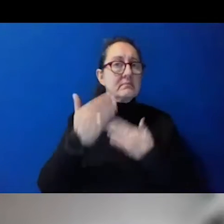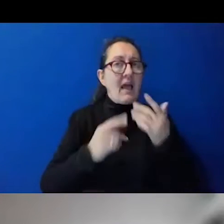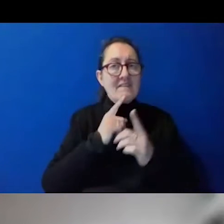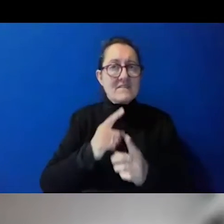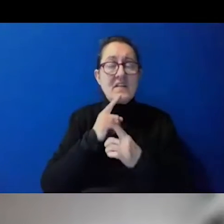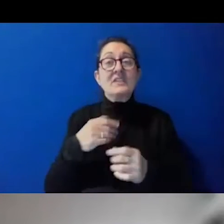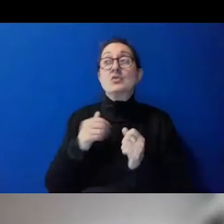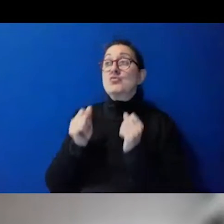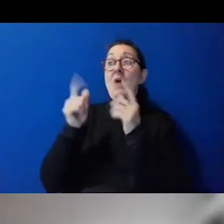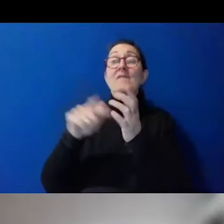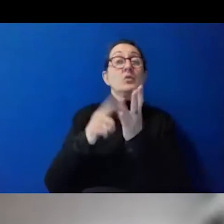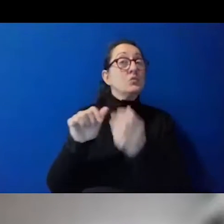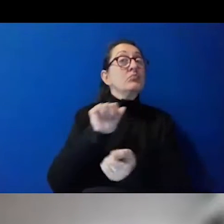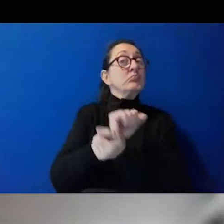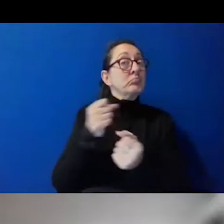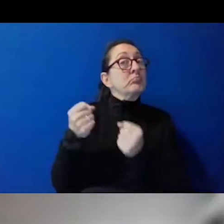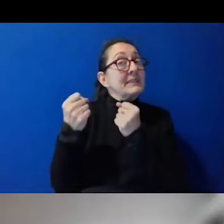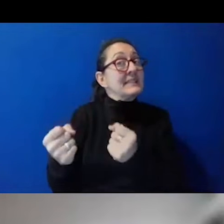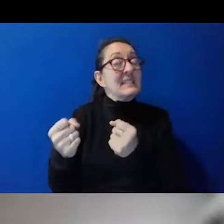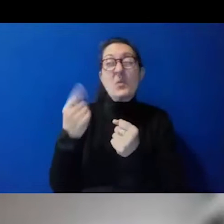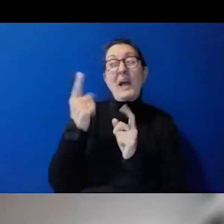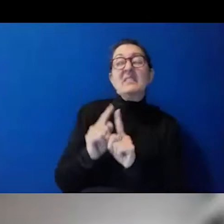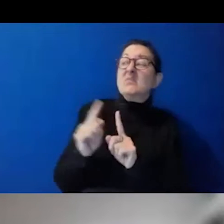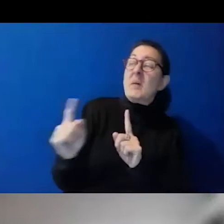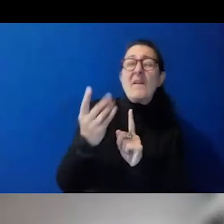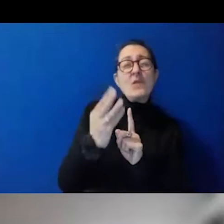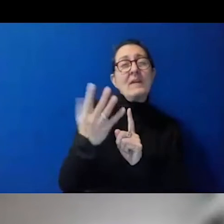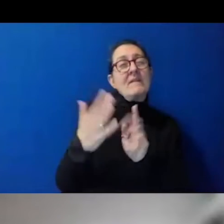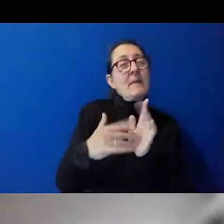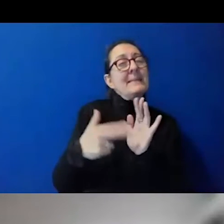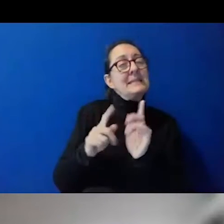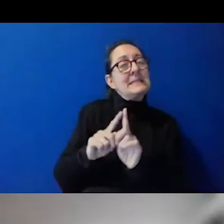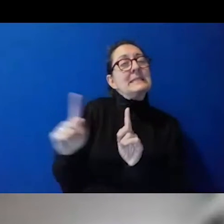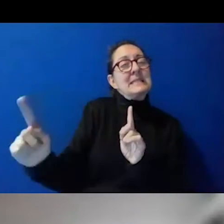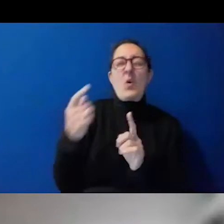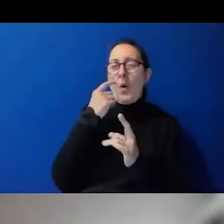have one that's probably 45 minutes away so we're often on the road traveling there to give advice